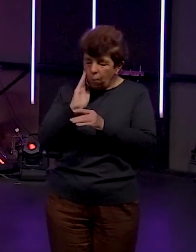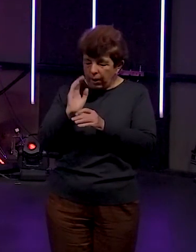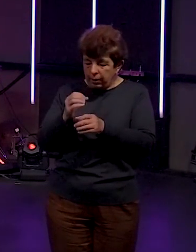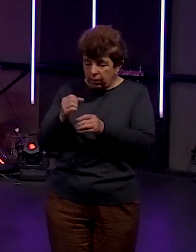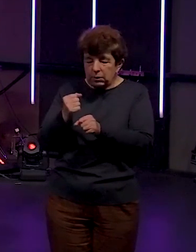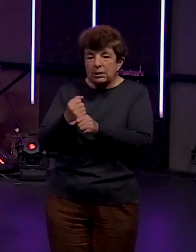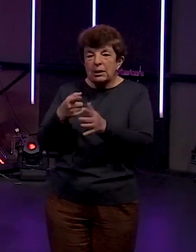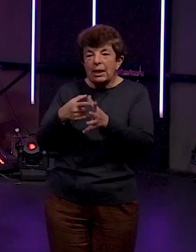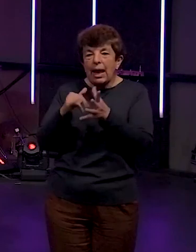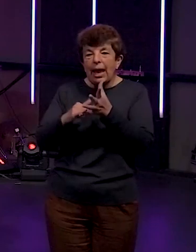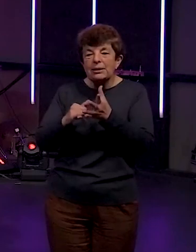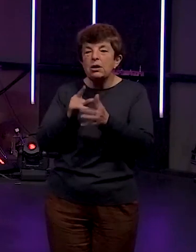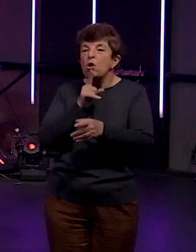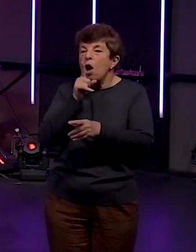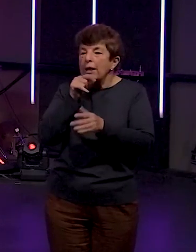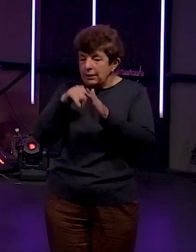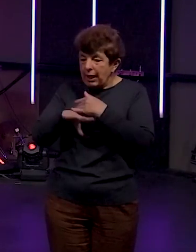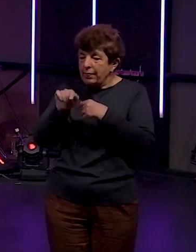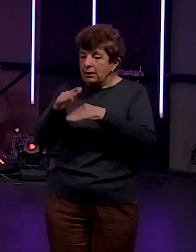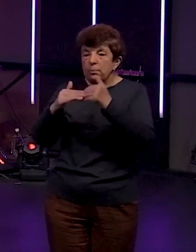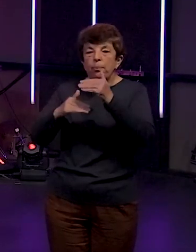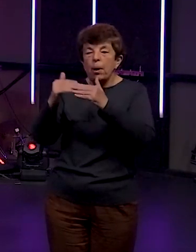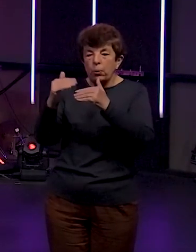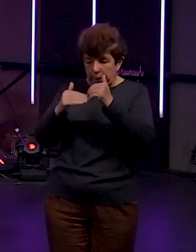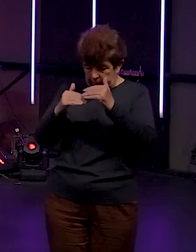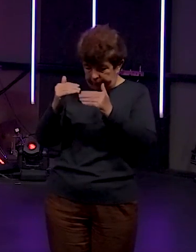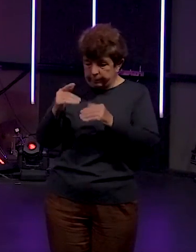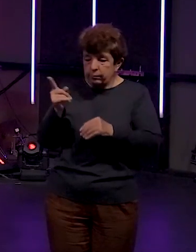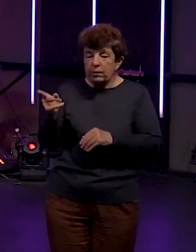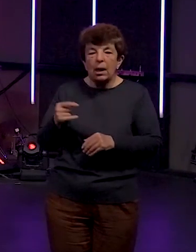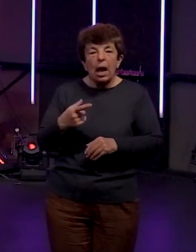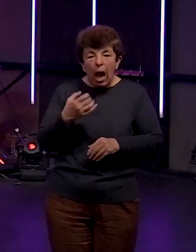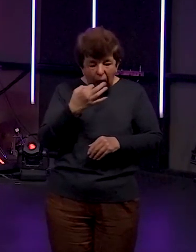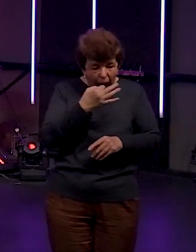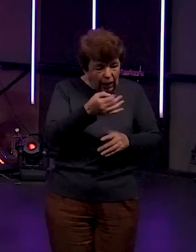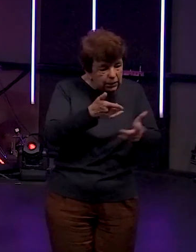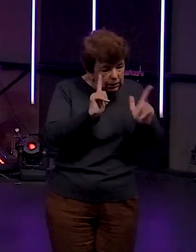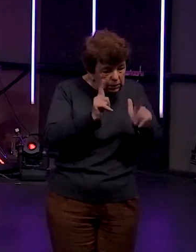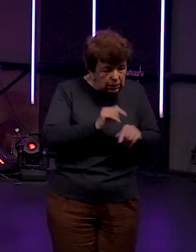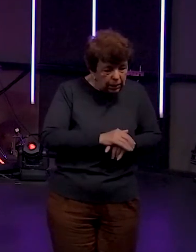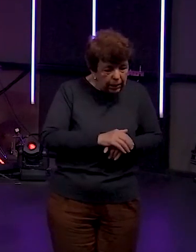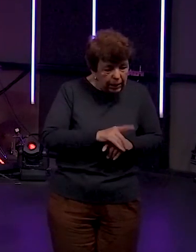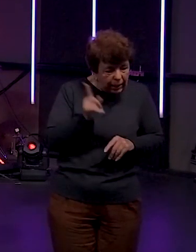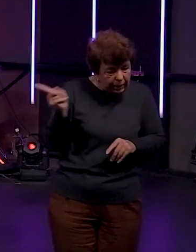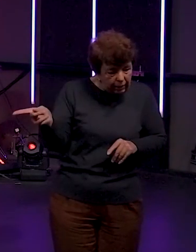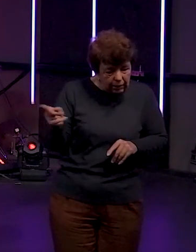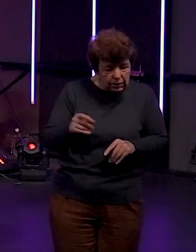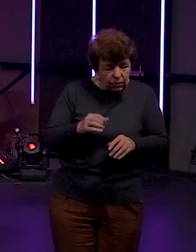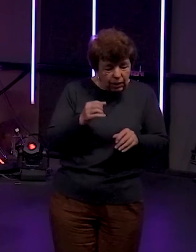lighting in this building. So I asked these leaders is this for carbide or for gas